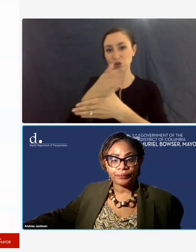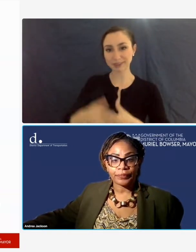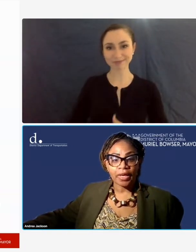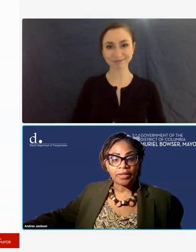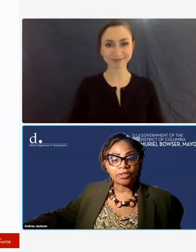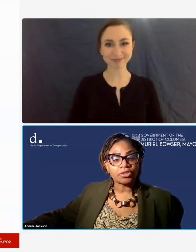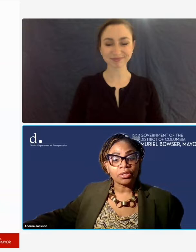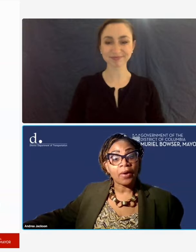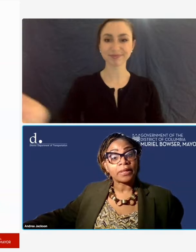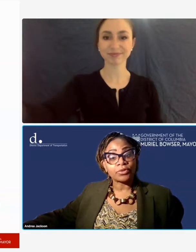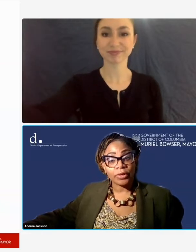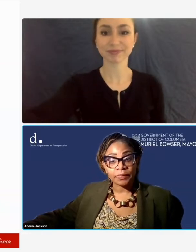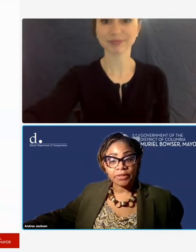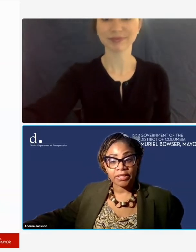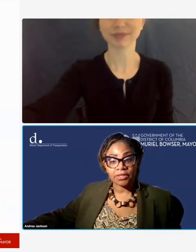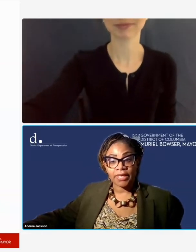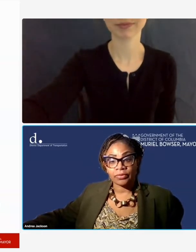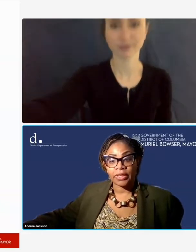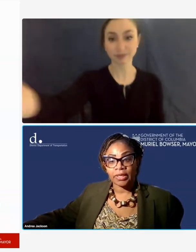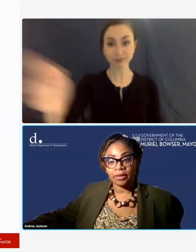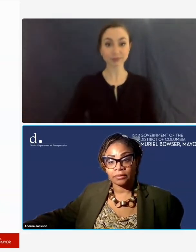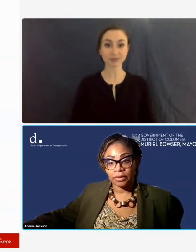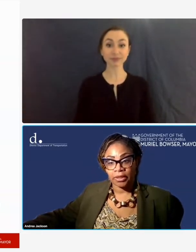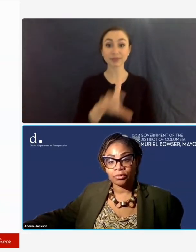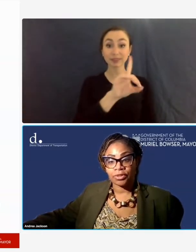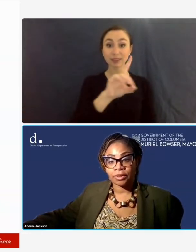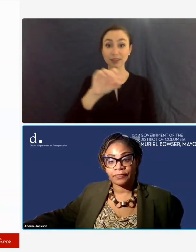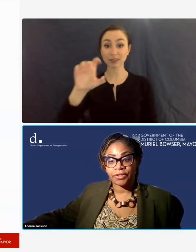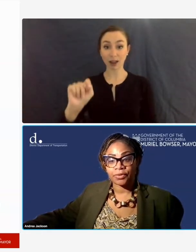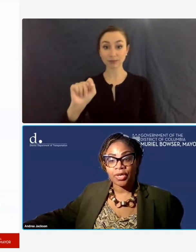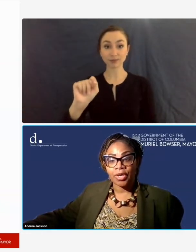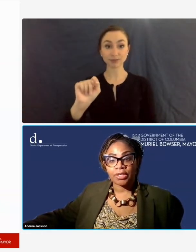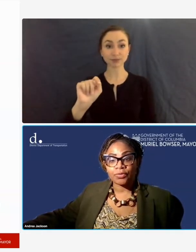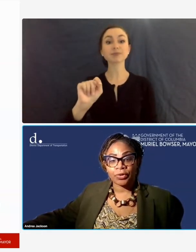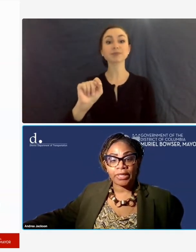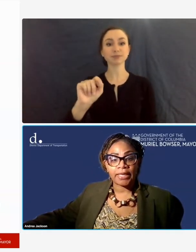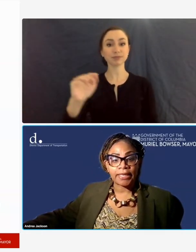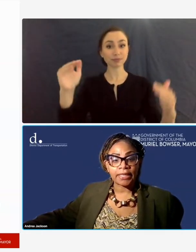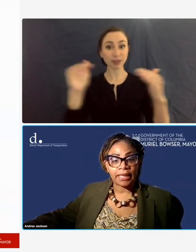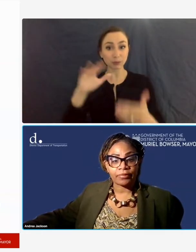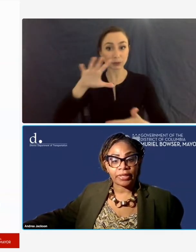the district department of transportation's equity and inclusion division is working in collaboration